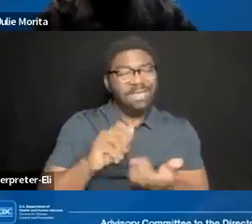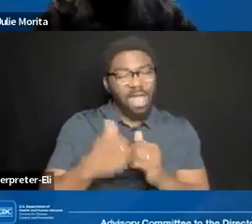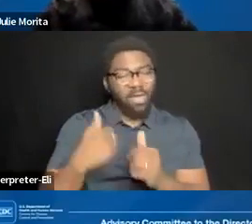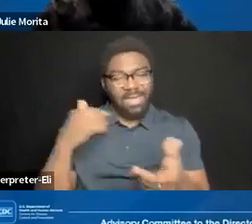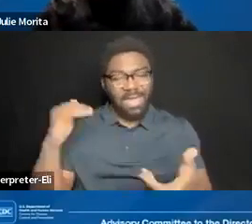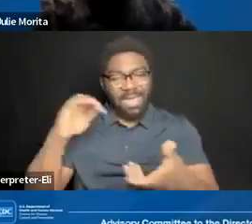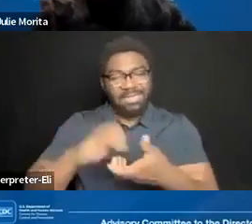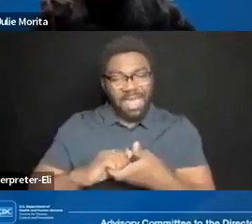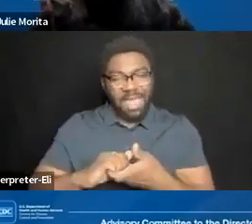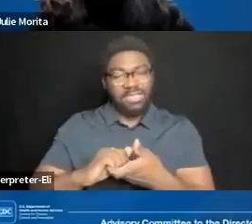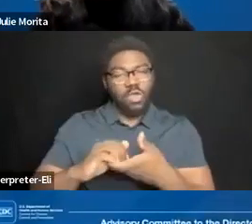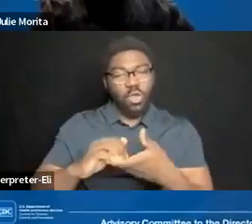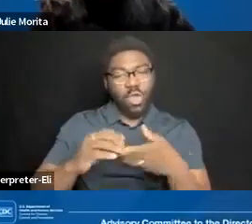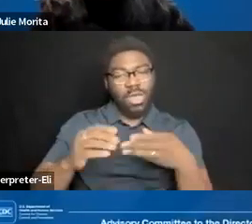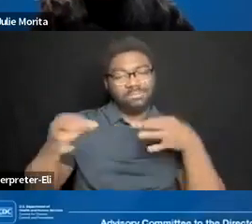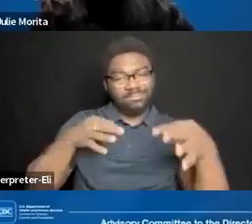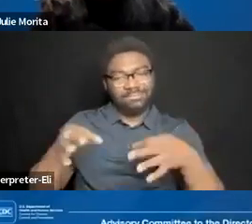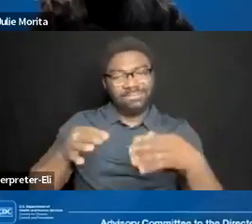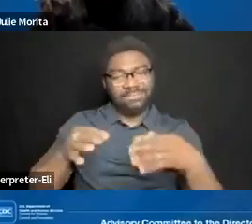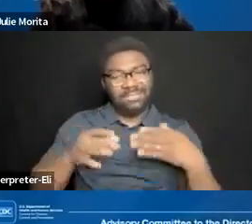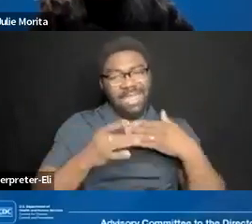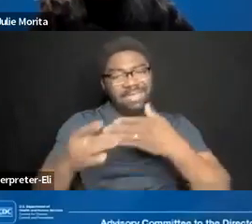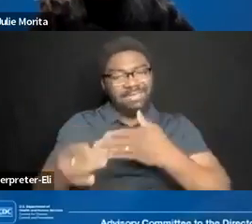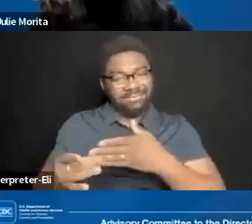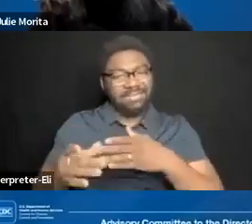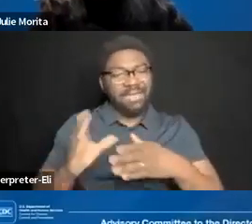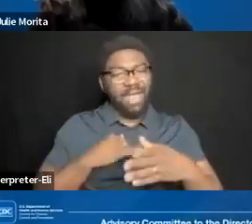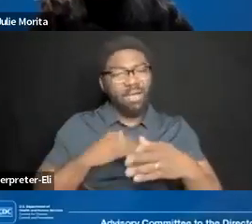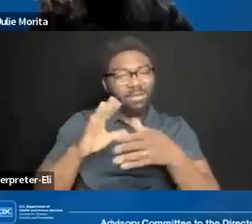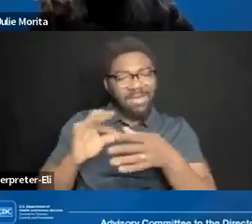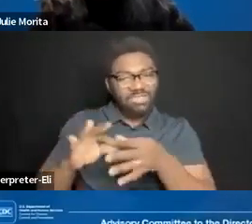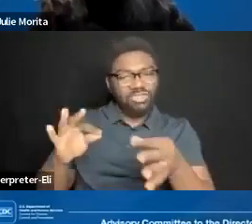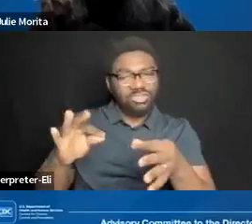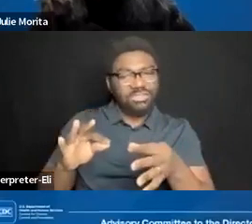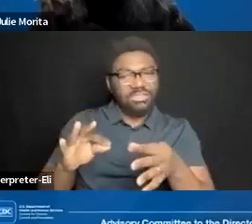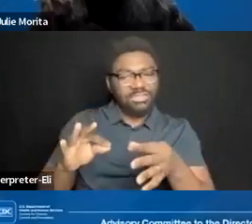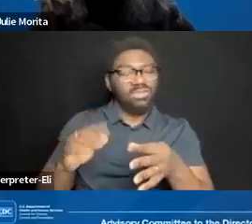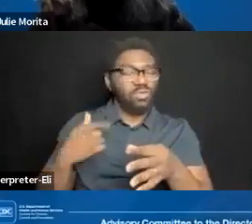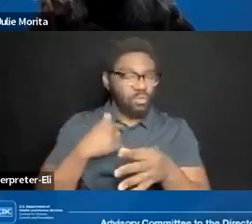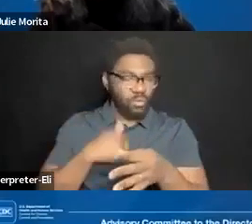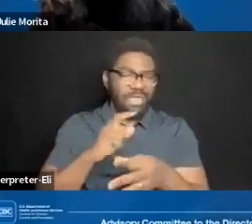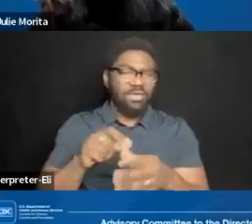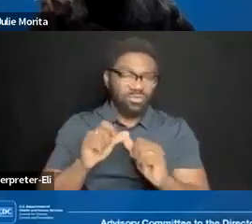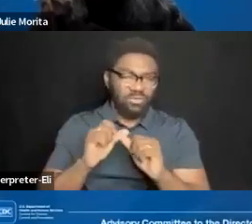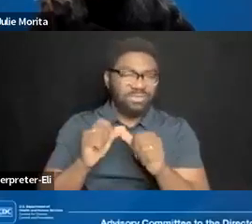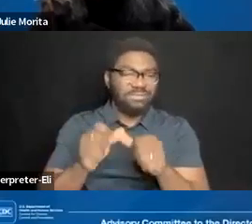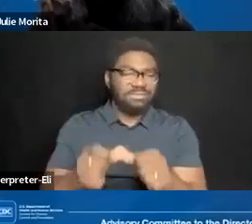and coordination around some of the efforts will continue to be strong and growing partnership.